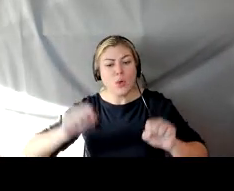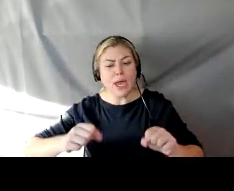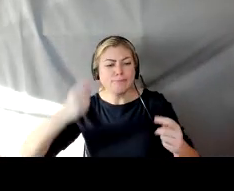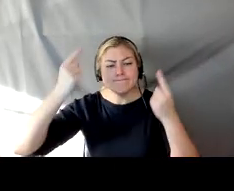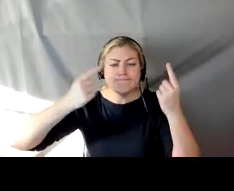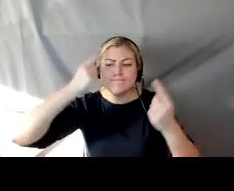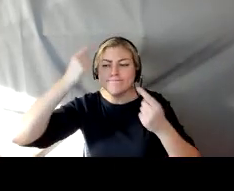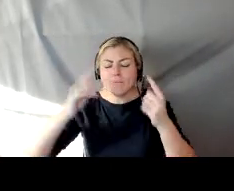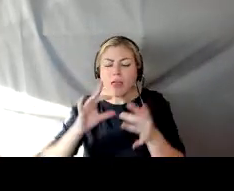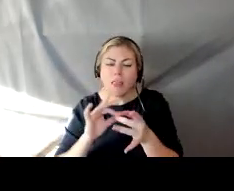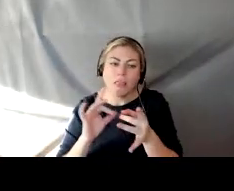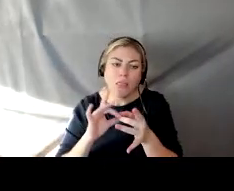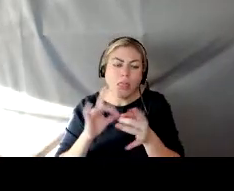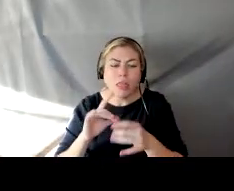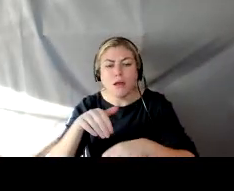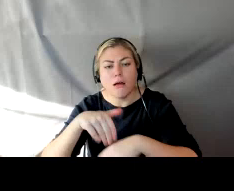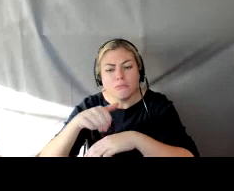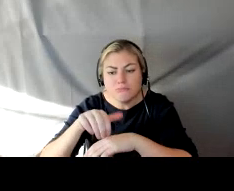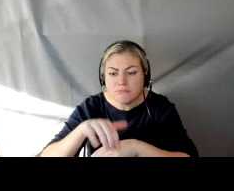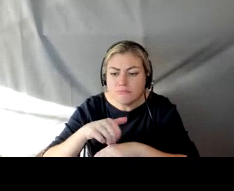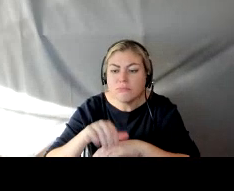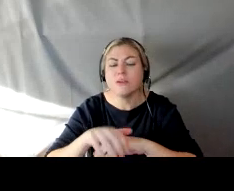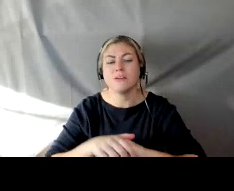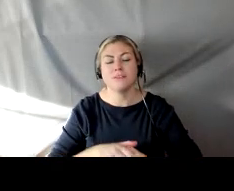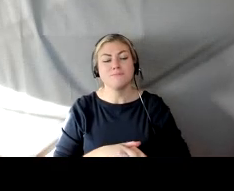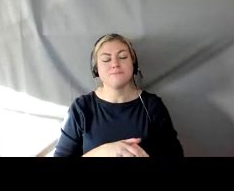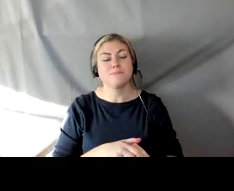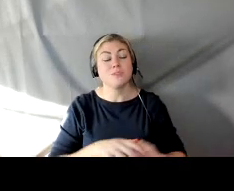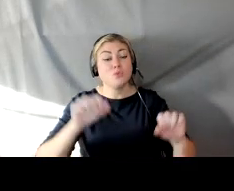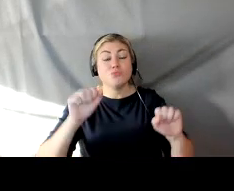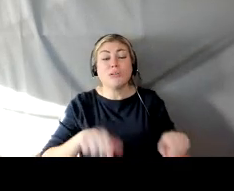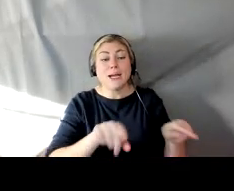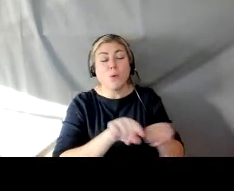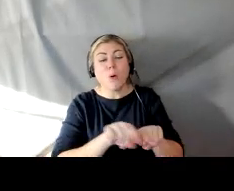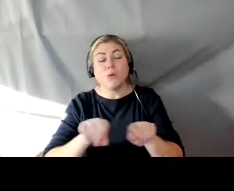website. You can also write me, e-mail me, call me, and of course,